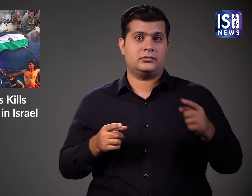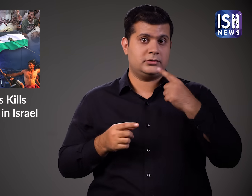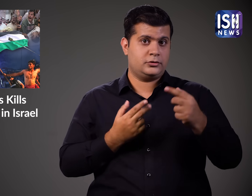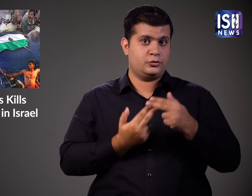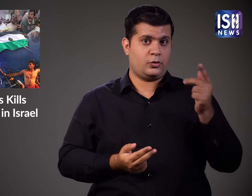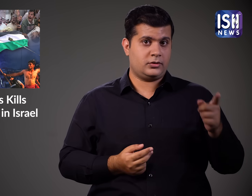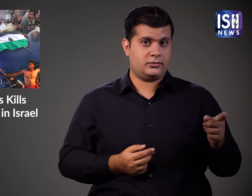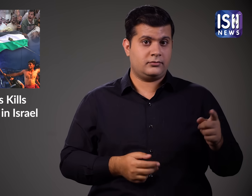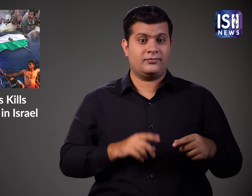This is one view.